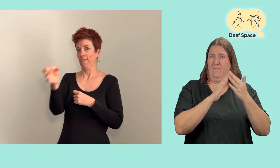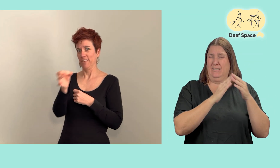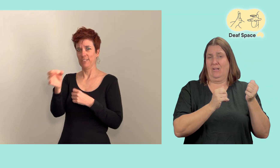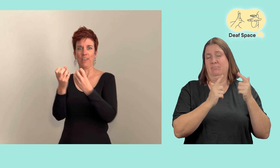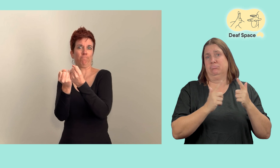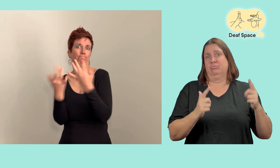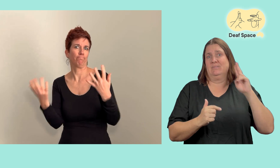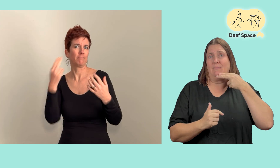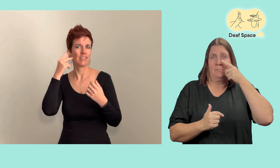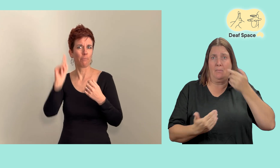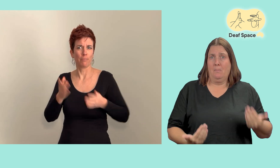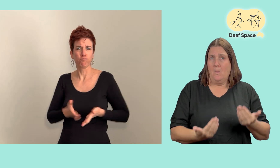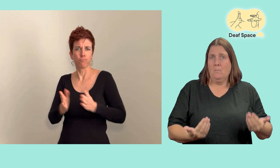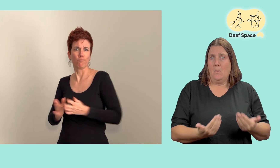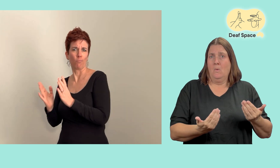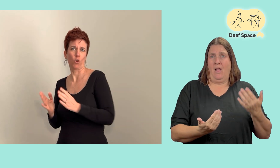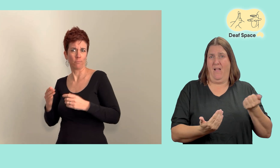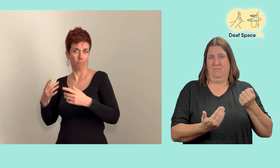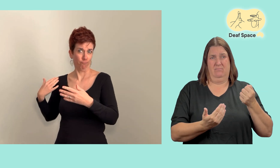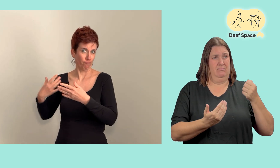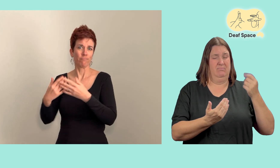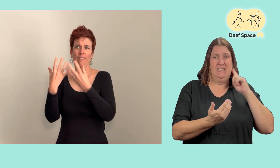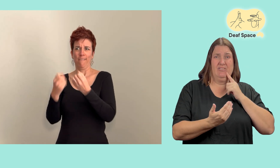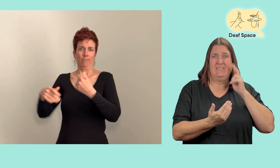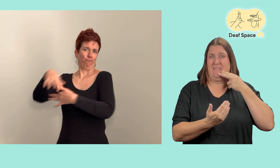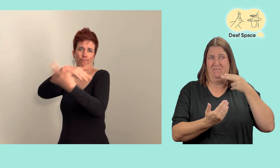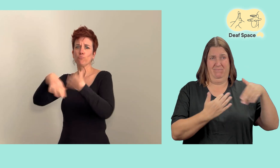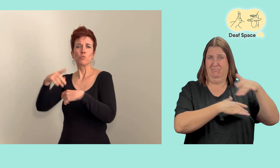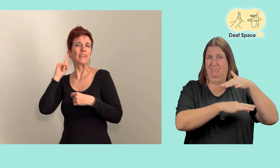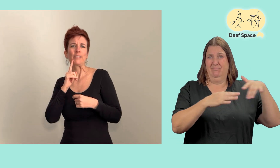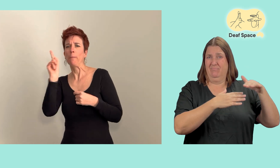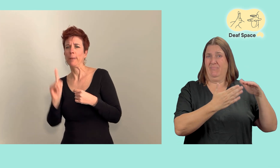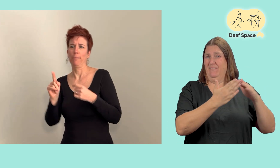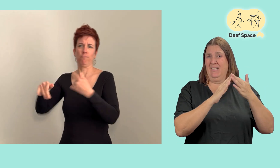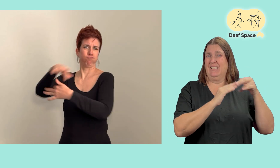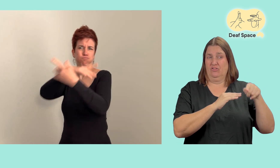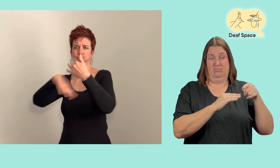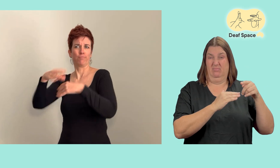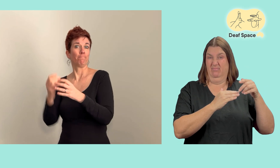There is a village there that has a high population of Deaf people.